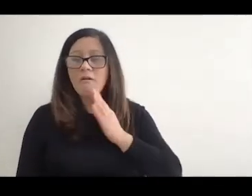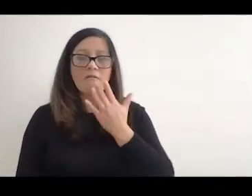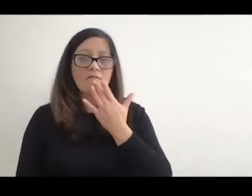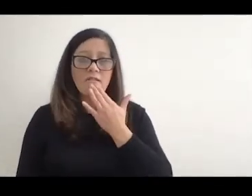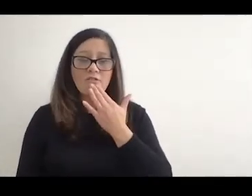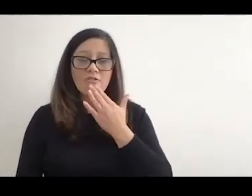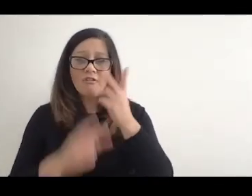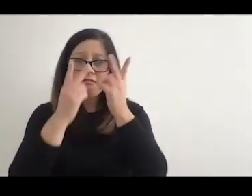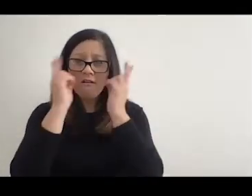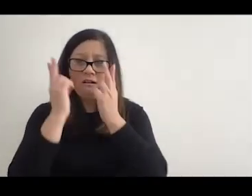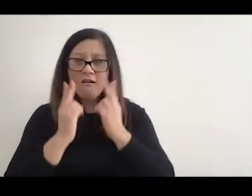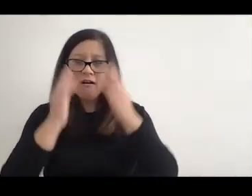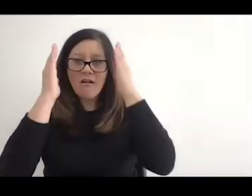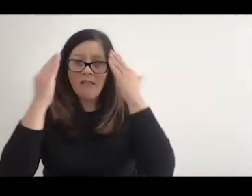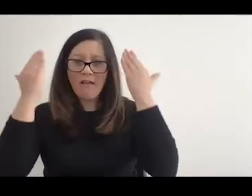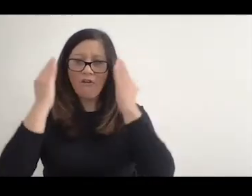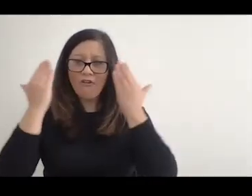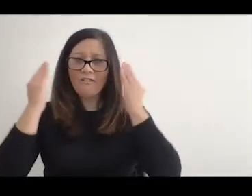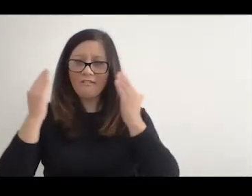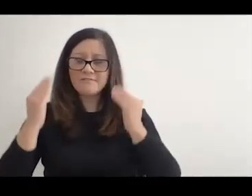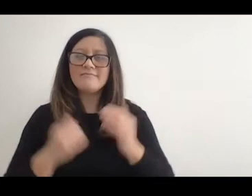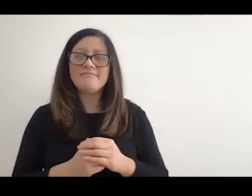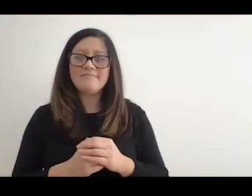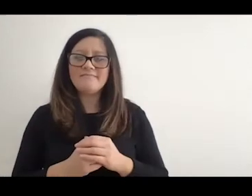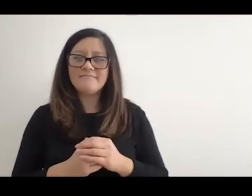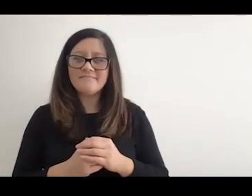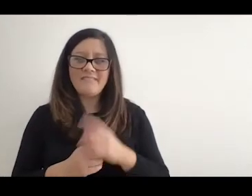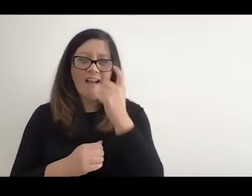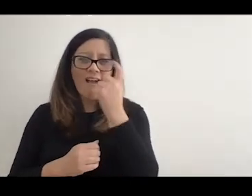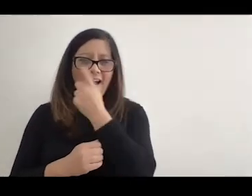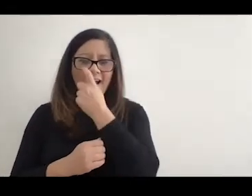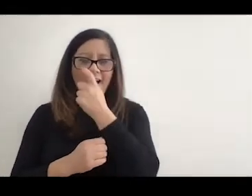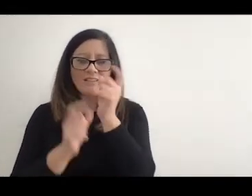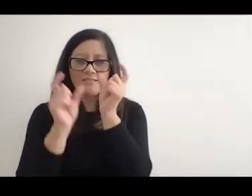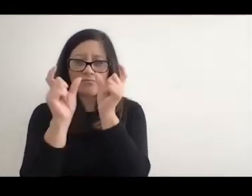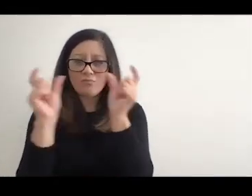Wide eyes. A rounded nose, full lips.